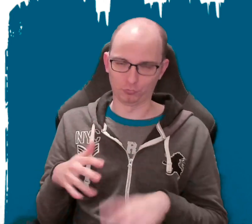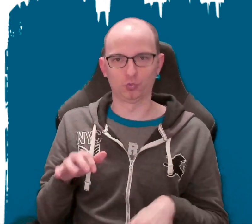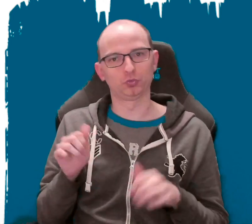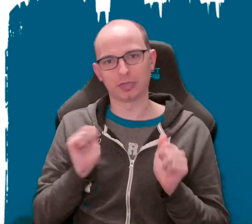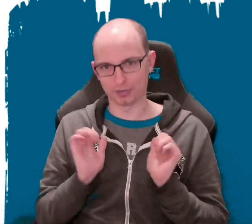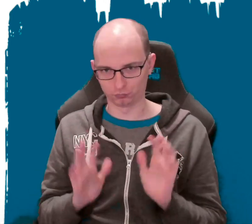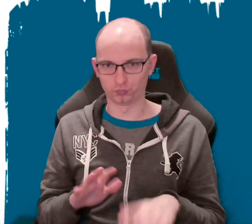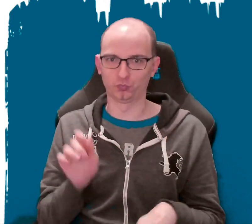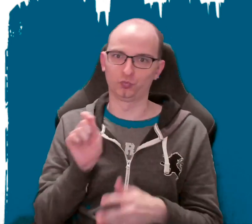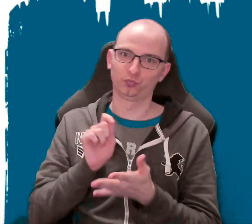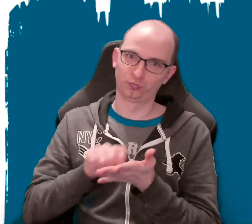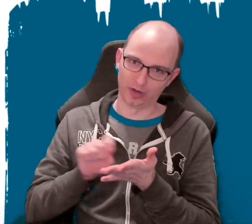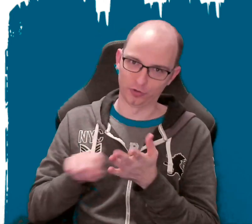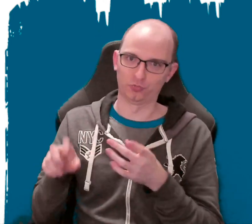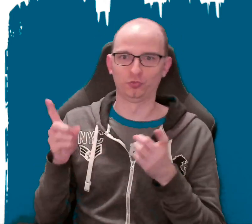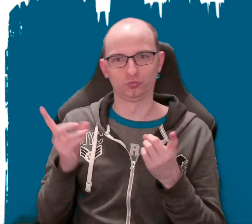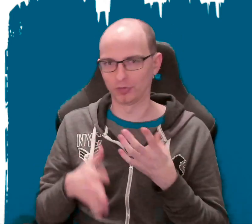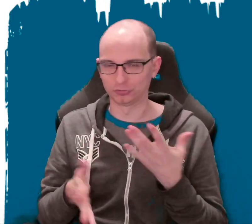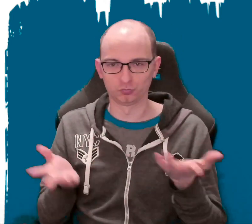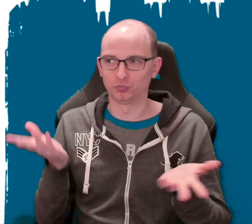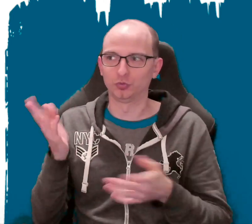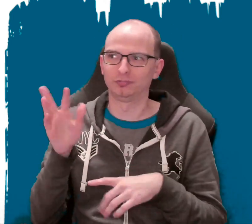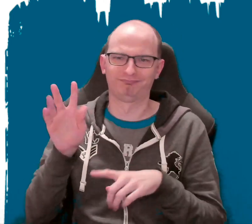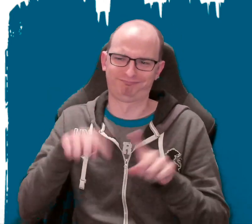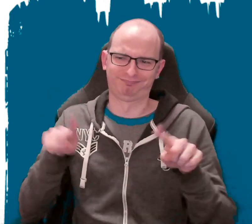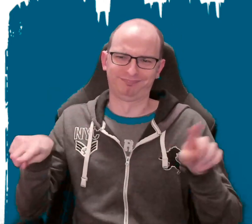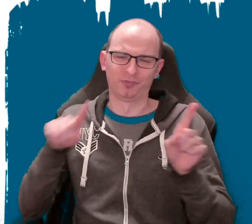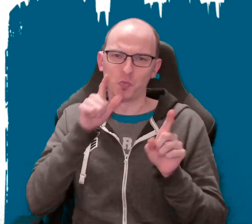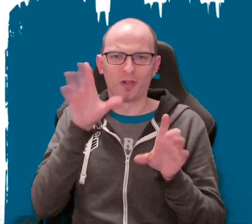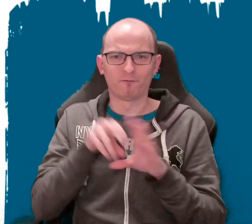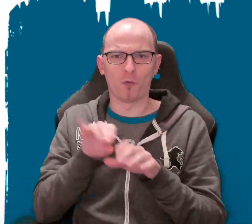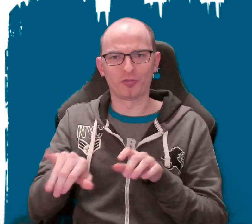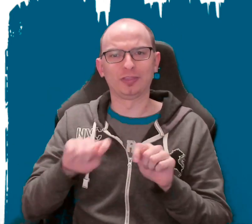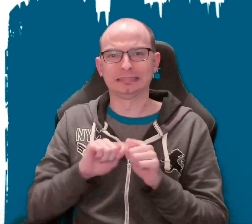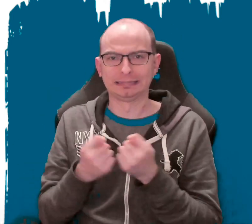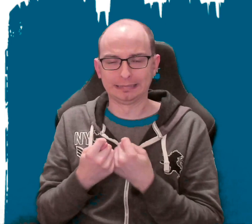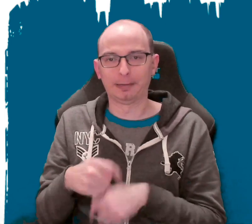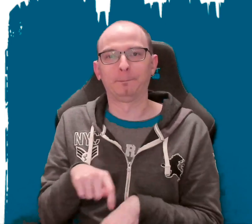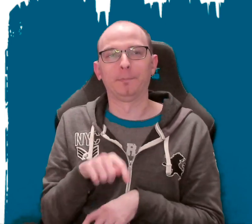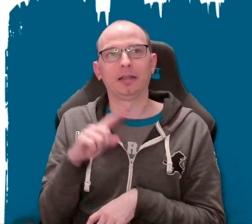to meet different filmmakers, actors, writers, directors, and everyone else involved on the teams.